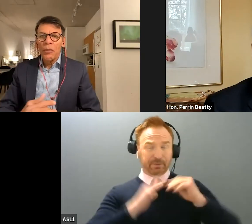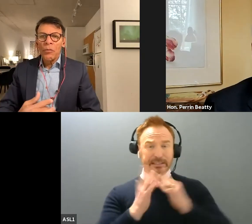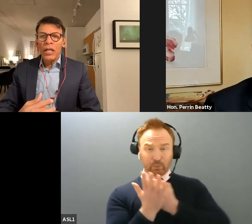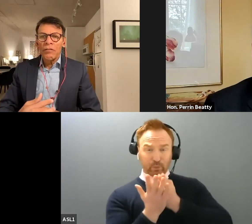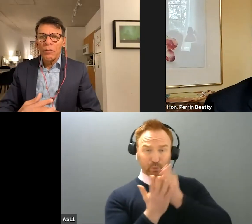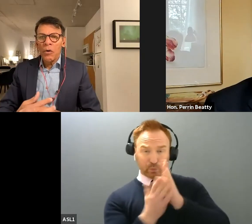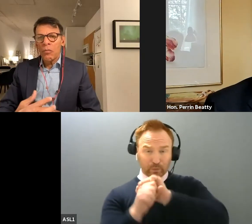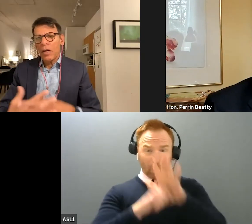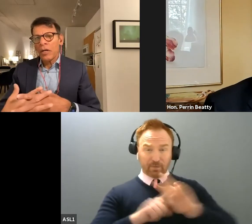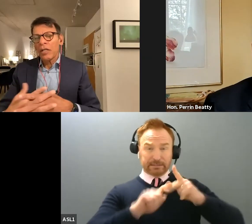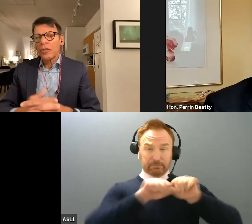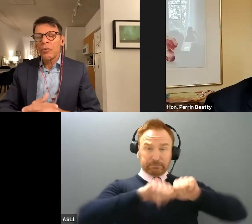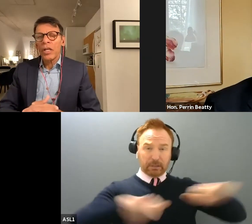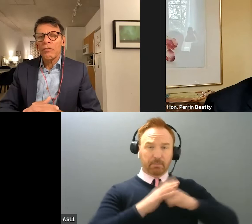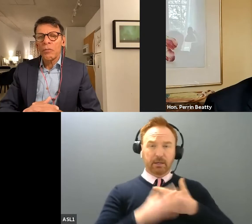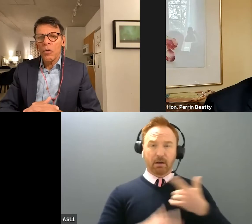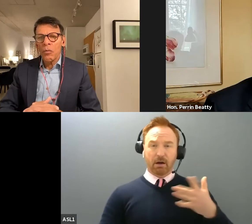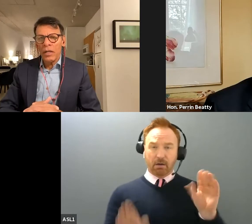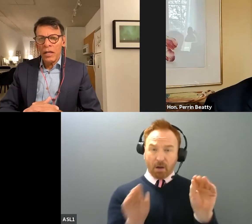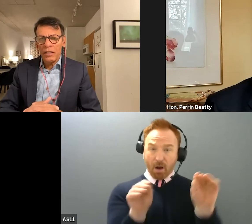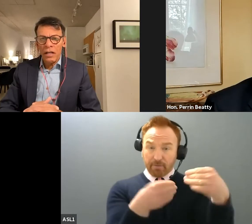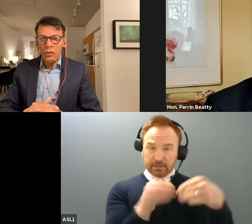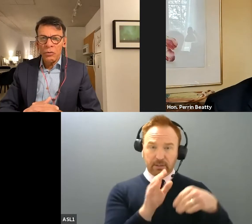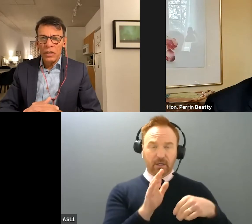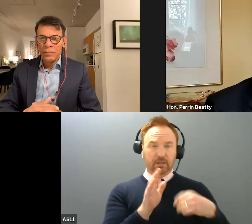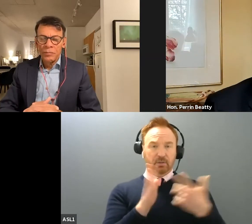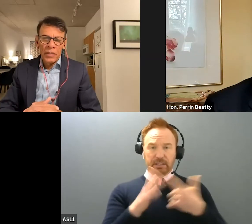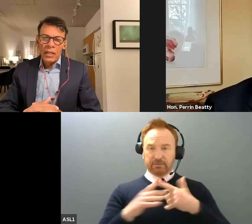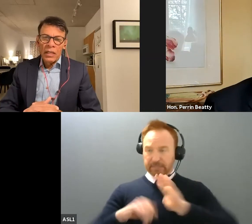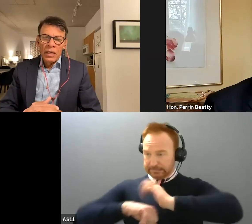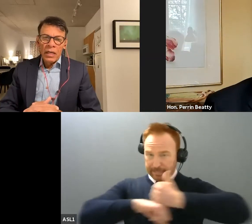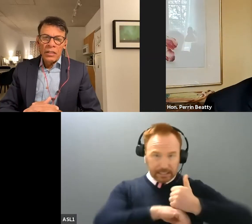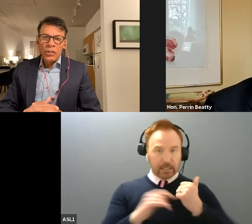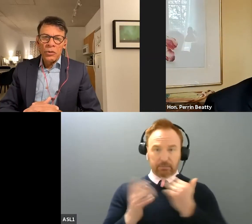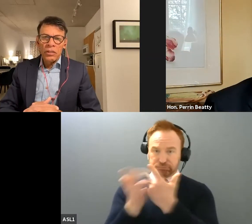with working from home? My partner is working from home, and I can tell you the stores have